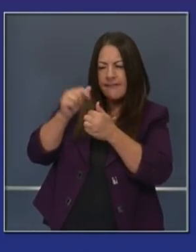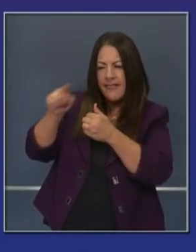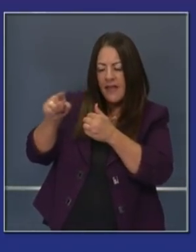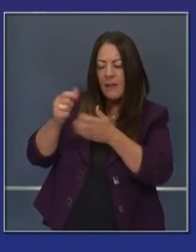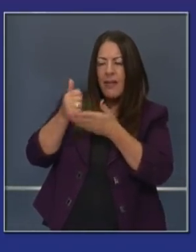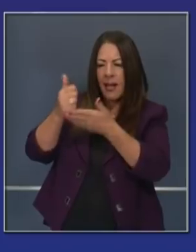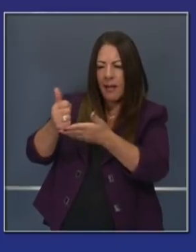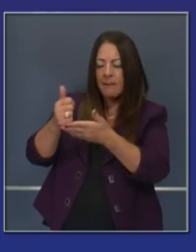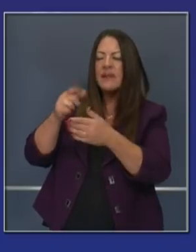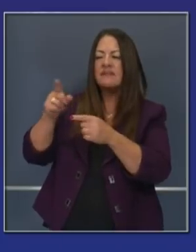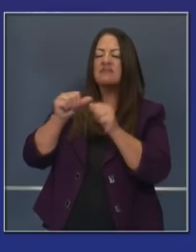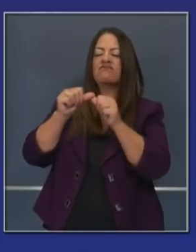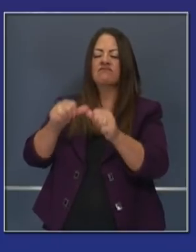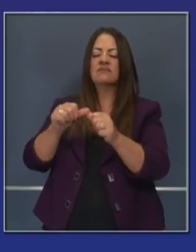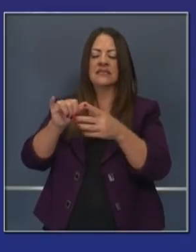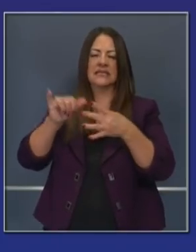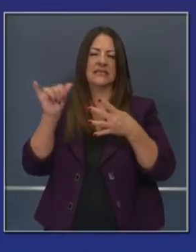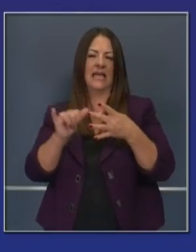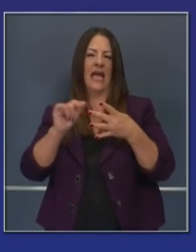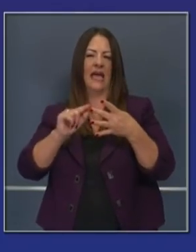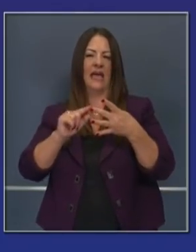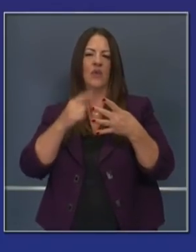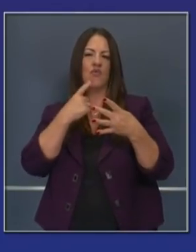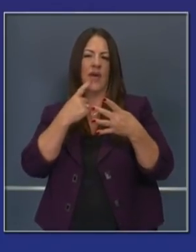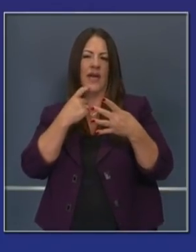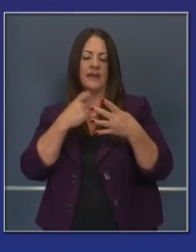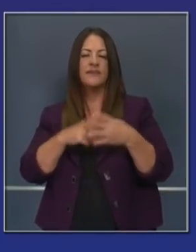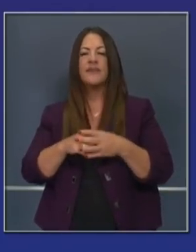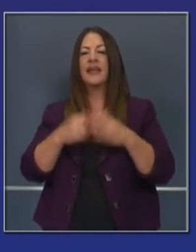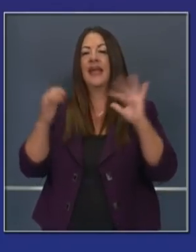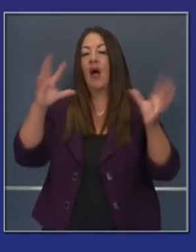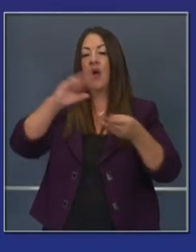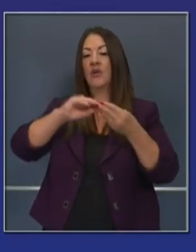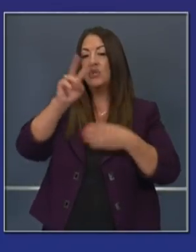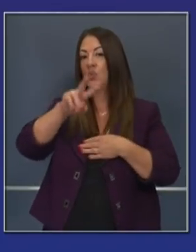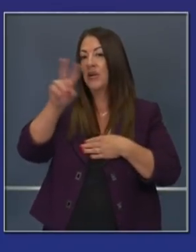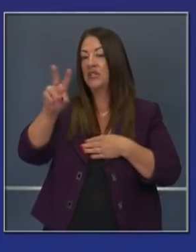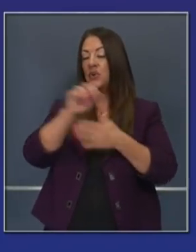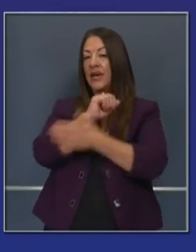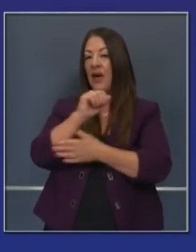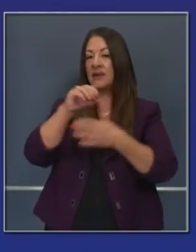CLOSELY WITH THE LOOK AT THEIR MOST RECENT DATA AND WORKED WITH THAT COUNTY AND MAINTAINED